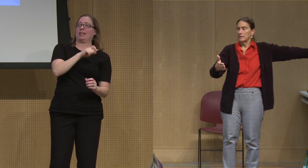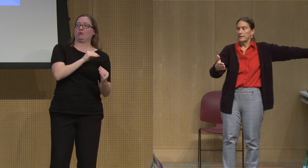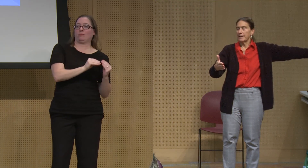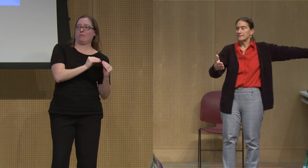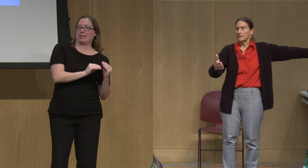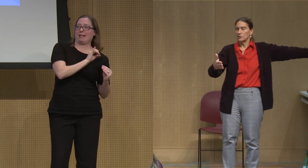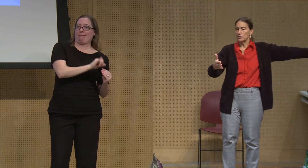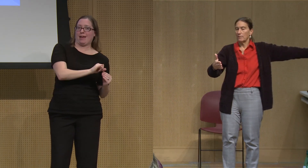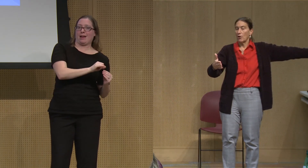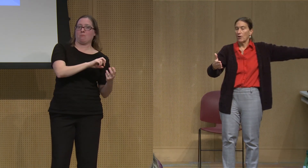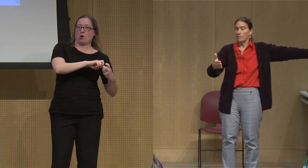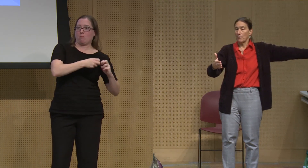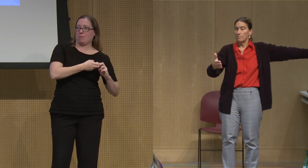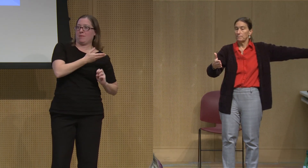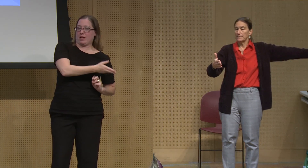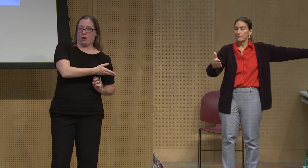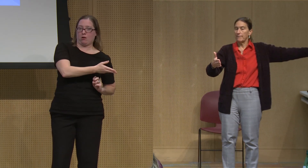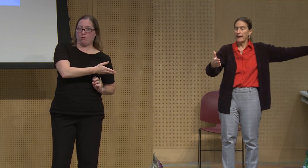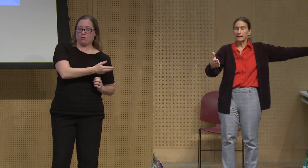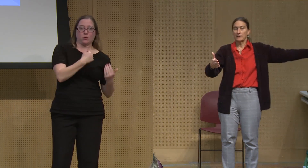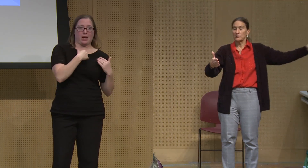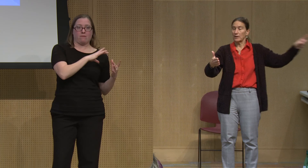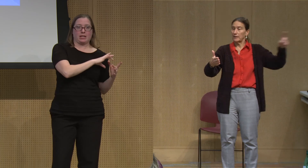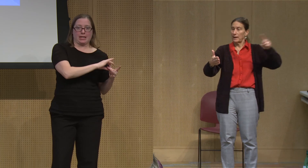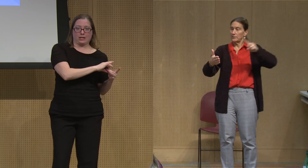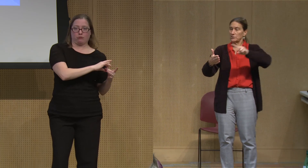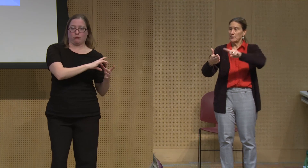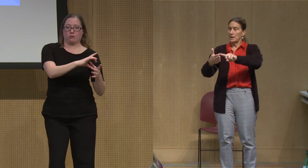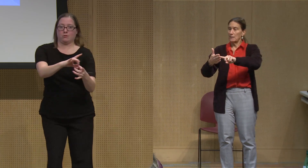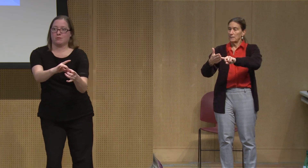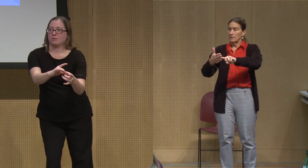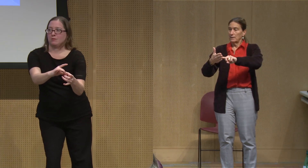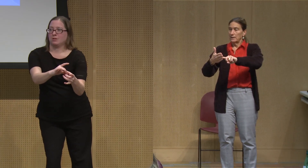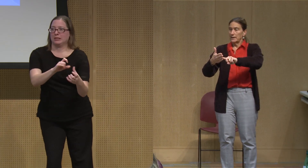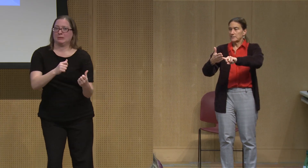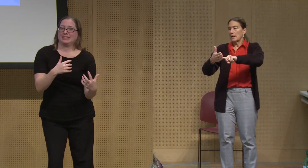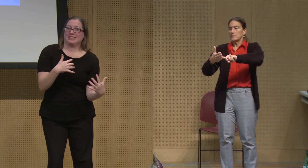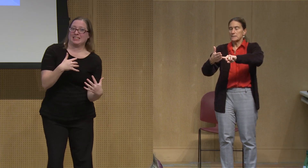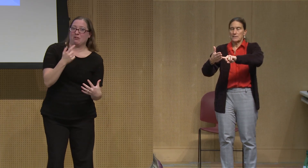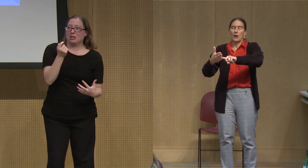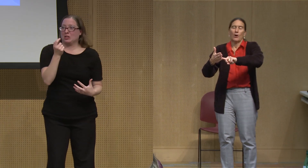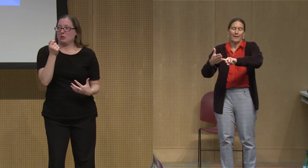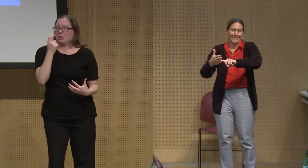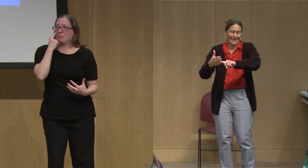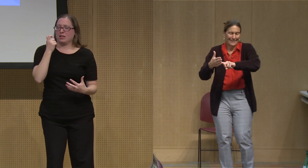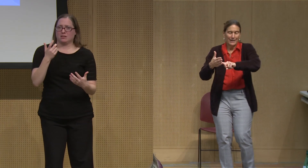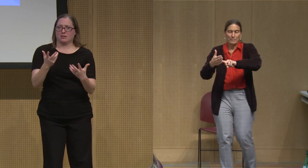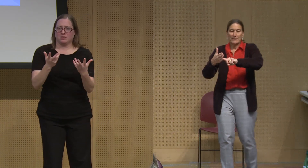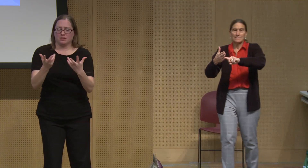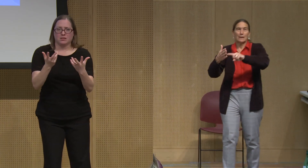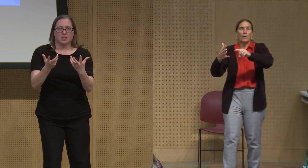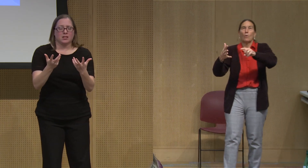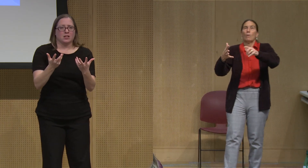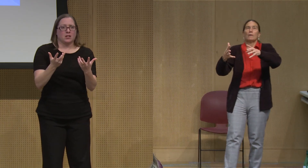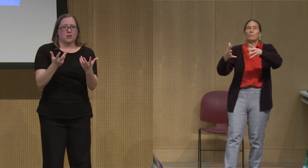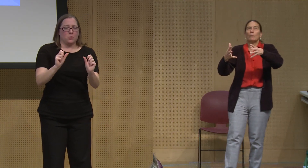NOW THAT'S NOT GONNA SOLVE ALL THE PROBLEMS, BUT THE FACT THAT THERE'S A CONNECTION THERE, IT'S KIND OF SCARY BECAUSE IT'S LIKE